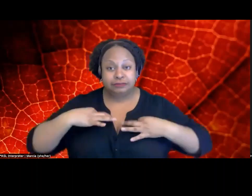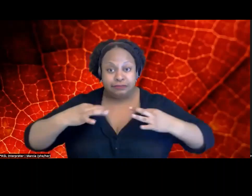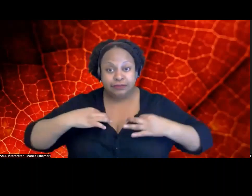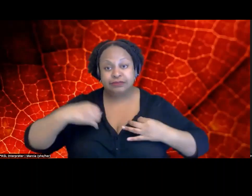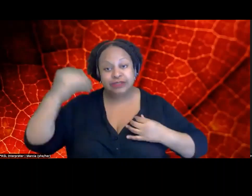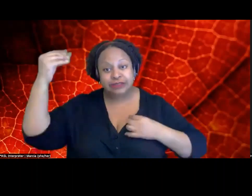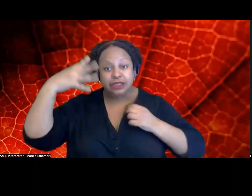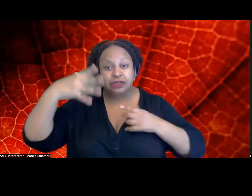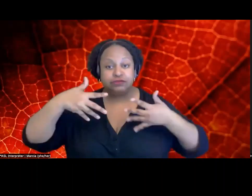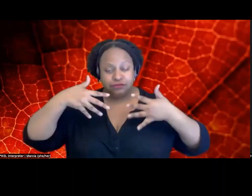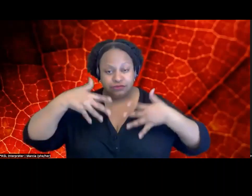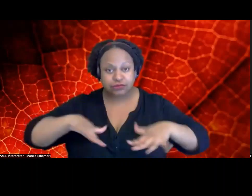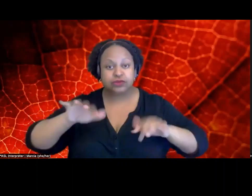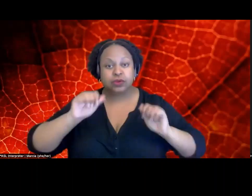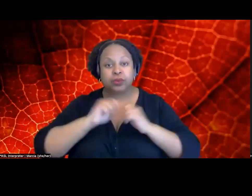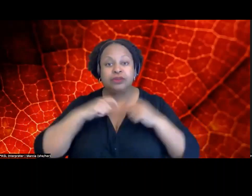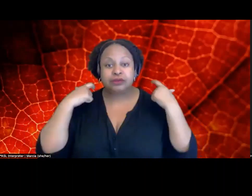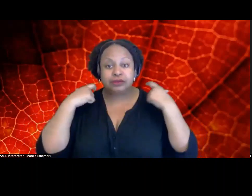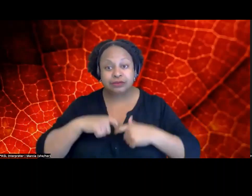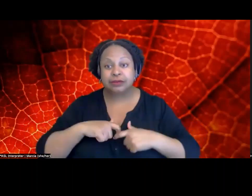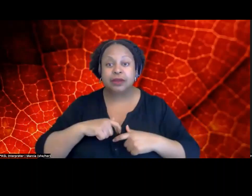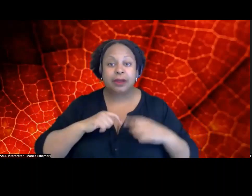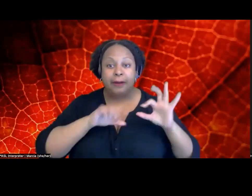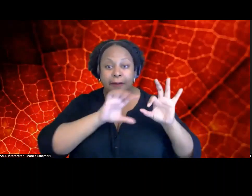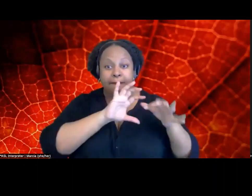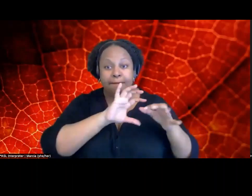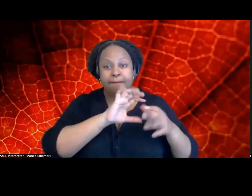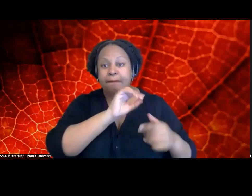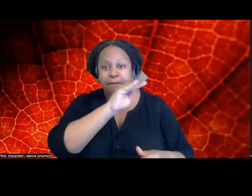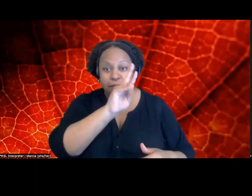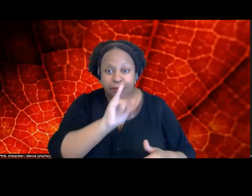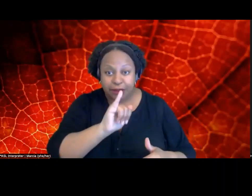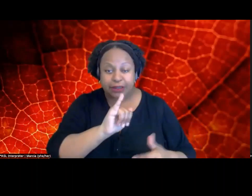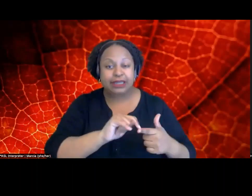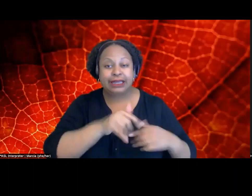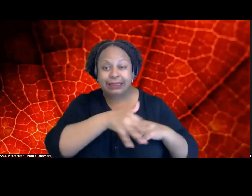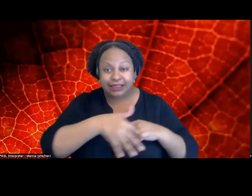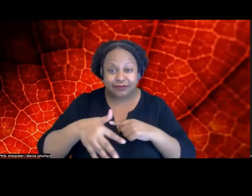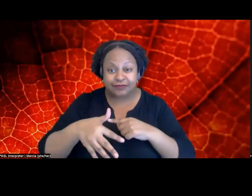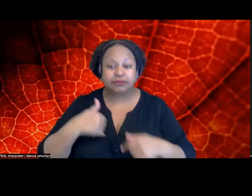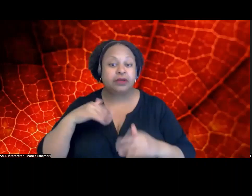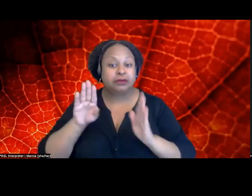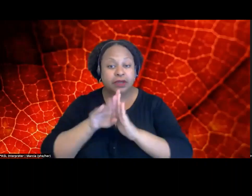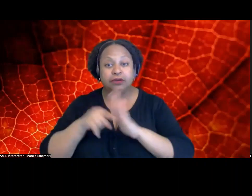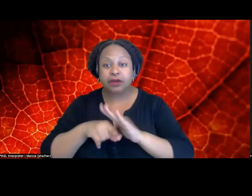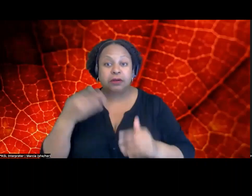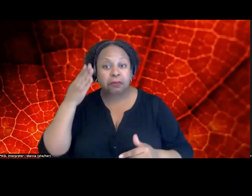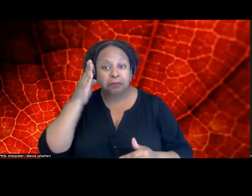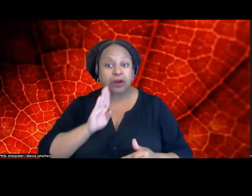My background is a brown wall with two bright red paintings.